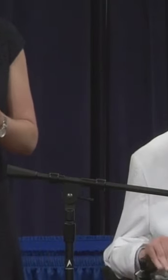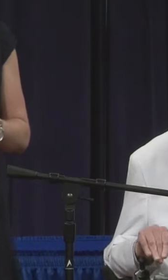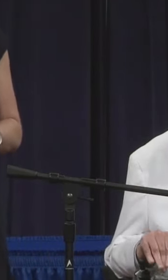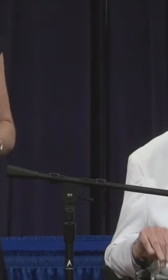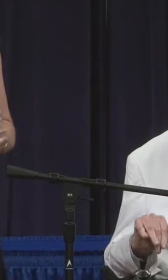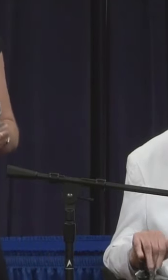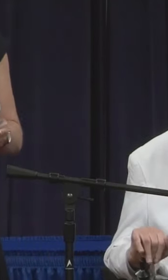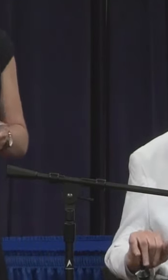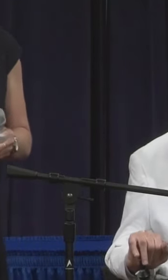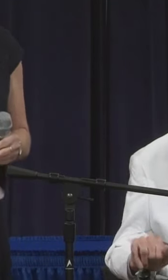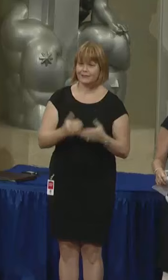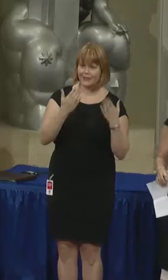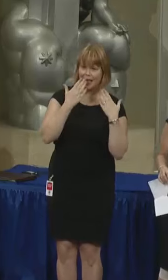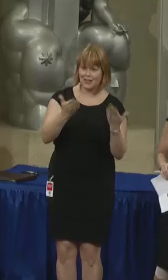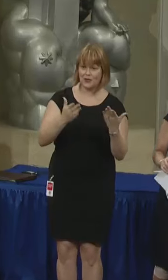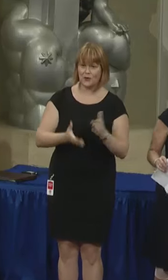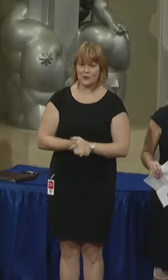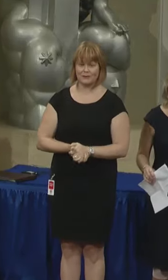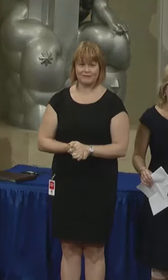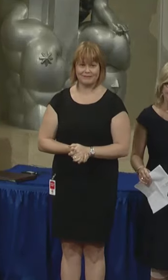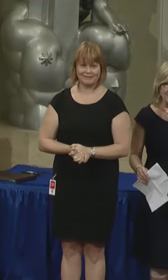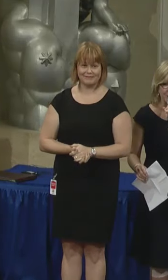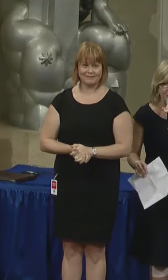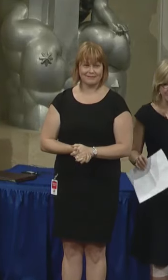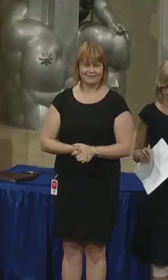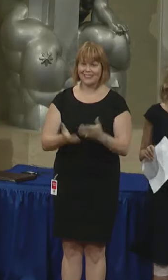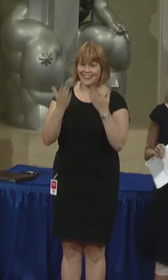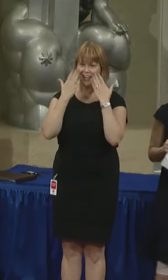THANK YOU.